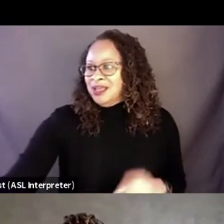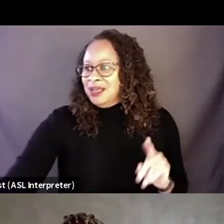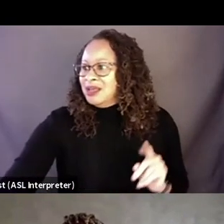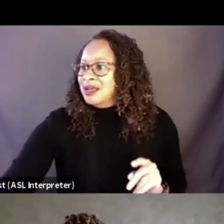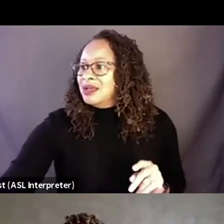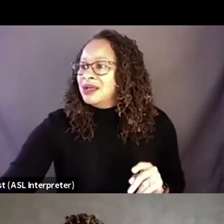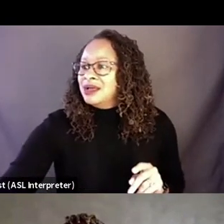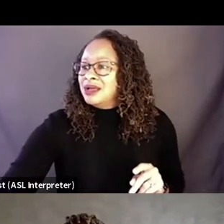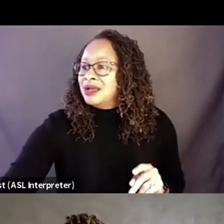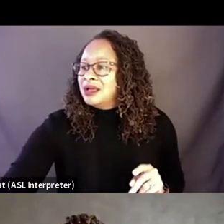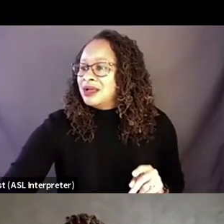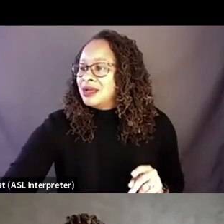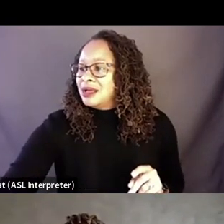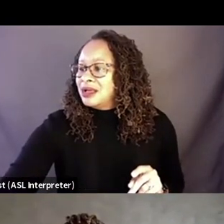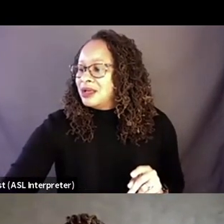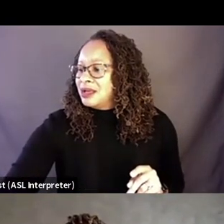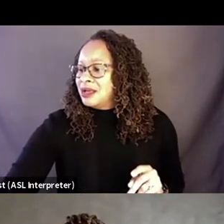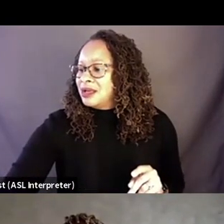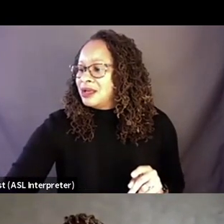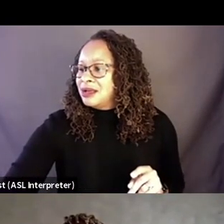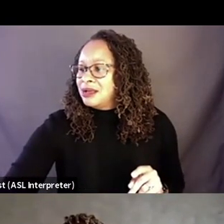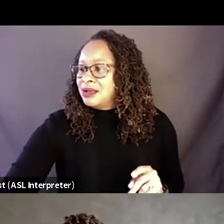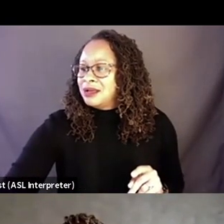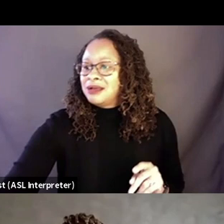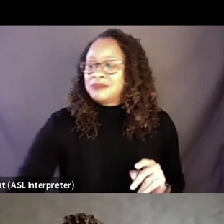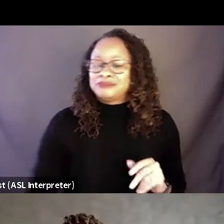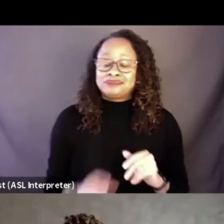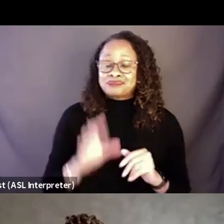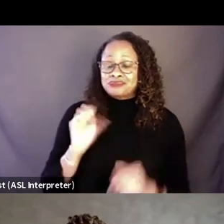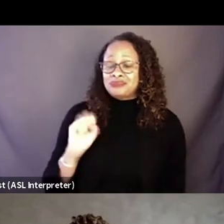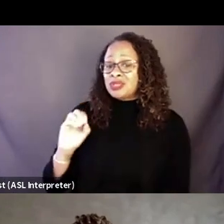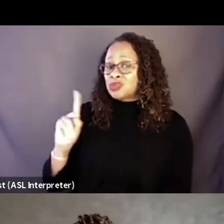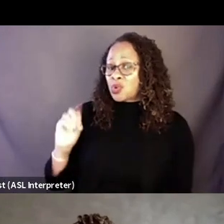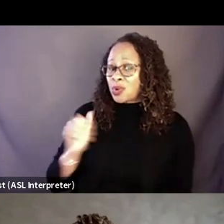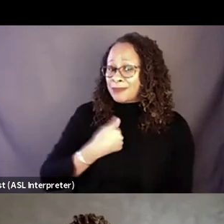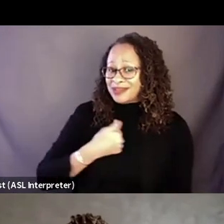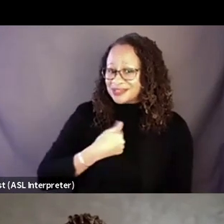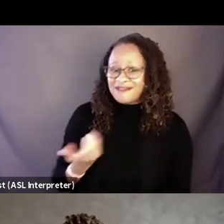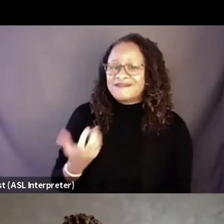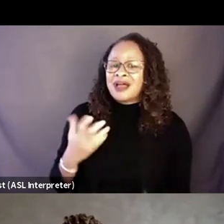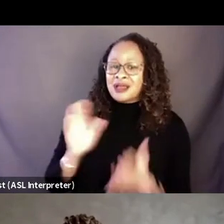So for me, so Soko and I became very good friends and he is a friend of the family and even Toni